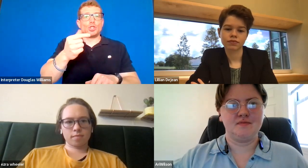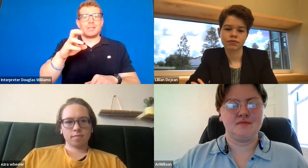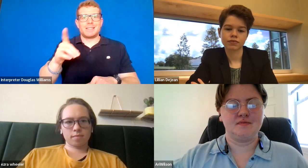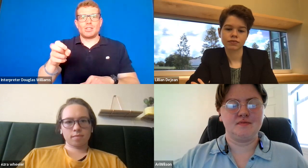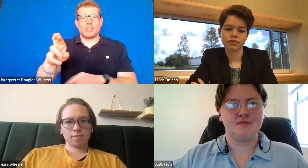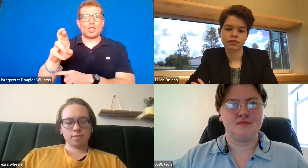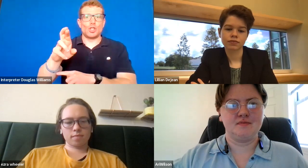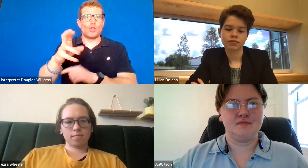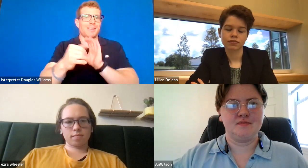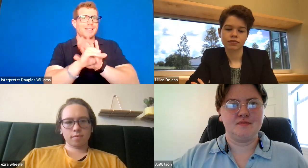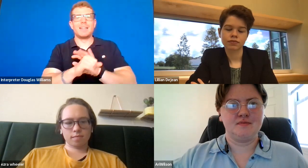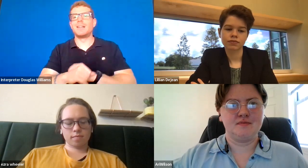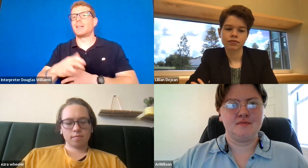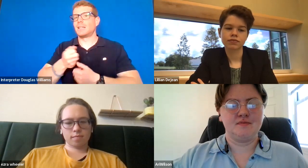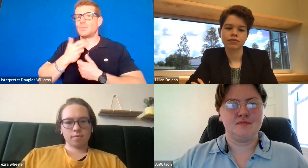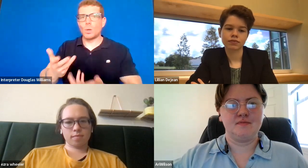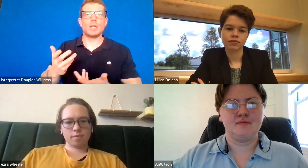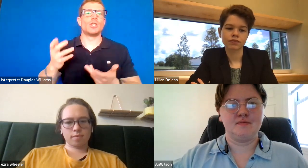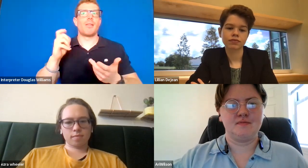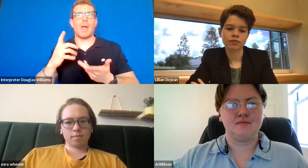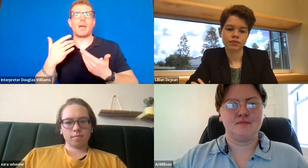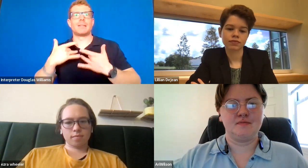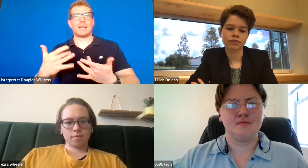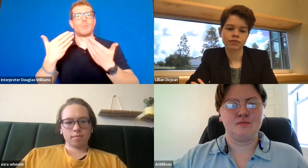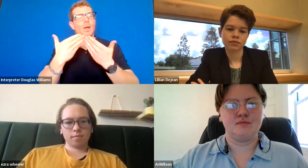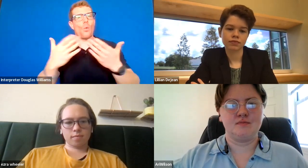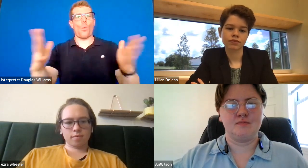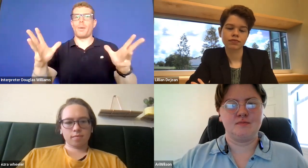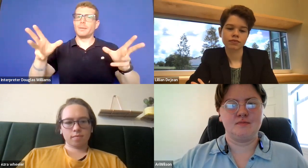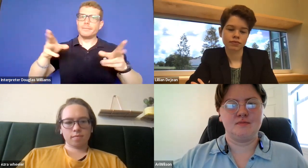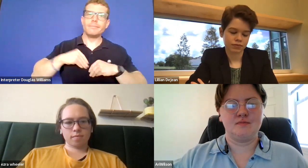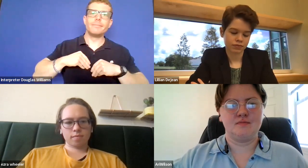very open and supportive of all walk of life, mainly community health centers.